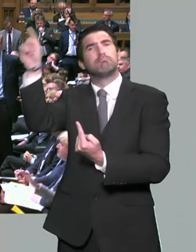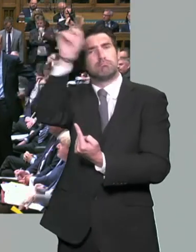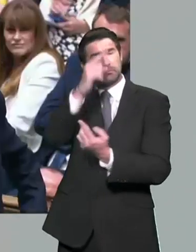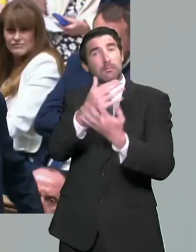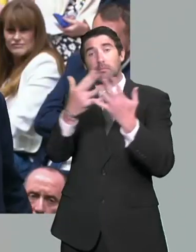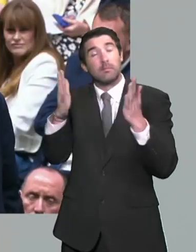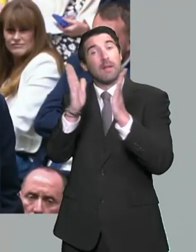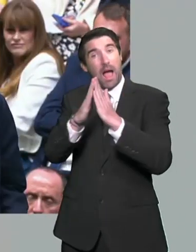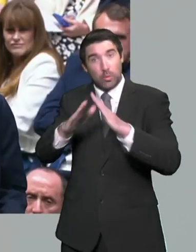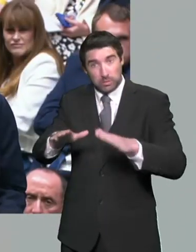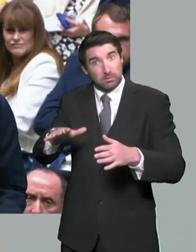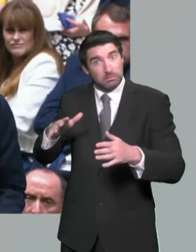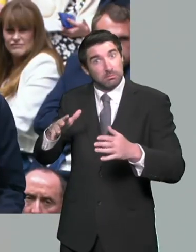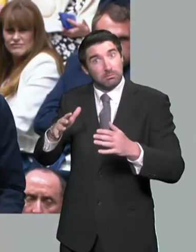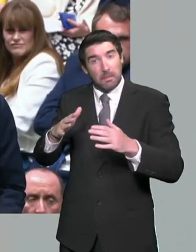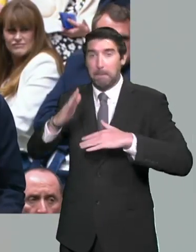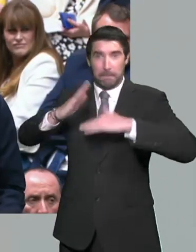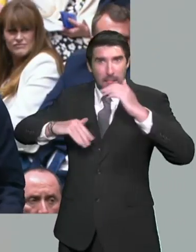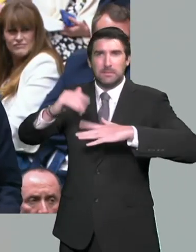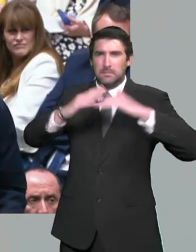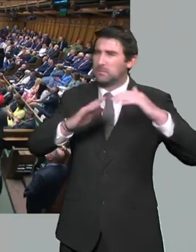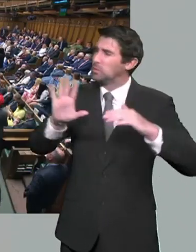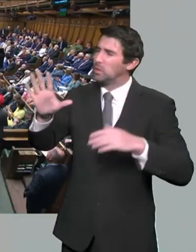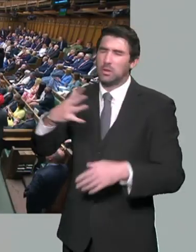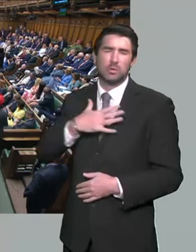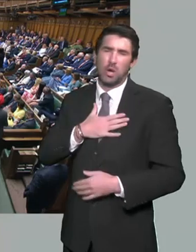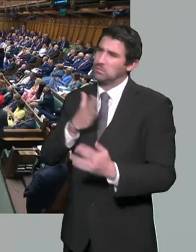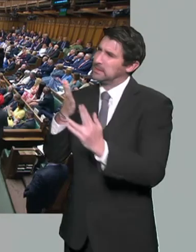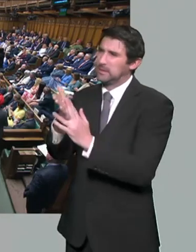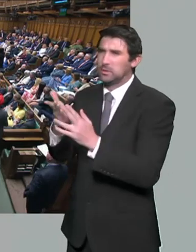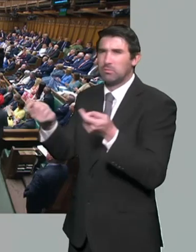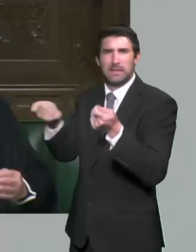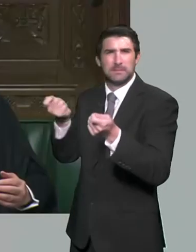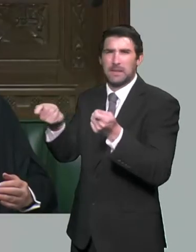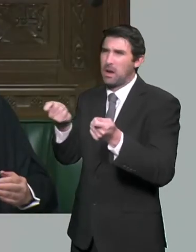increase in general practice— Yasmin Qureshi (Bolton South East) (Lab) On a point of order, Mr Speaker. Mr Speaker Sorry—a point of order? The hon.